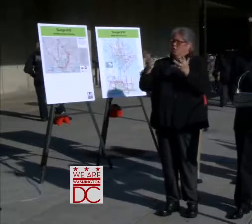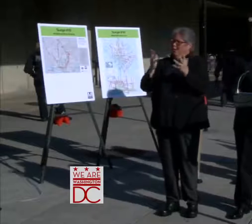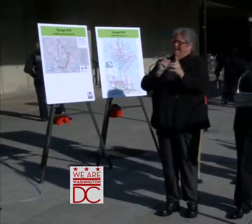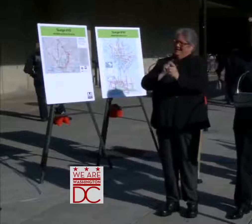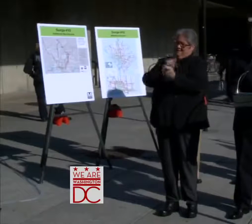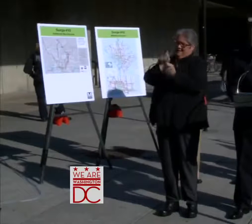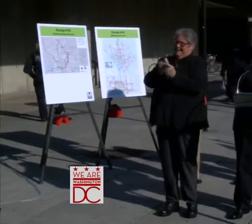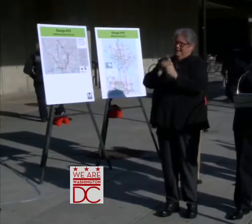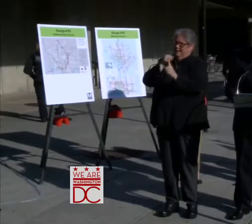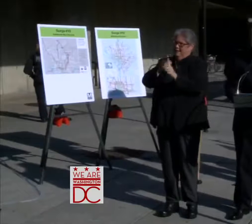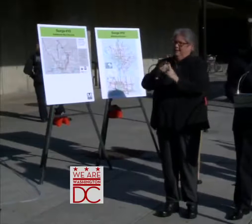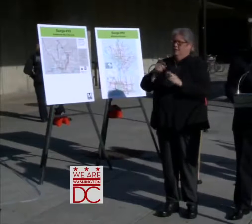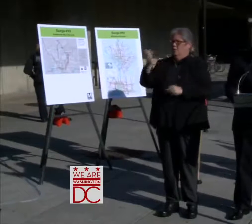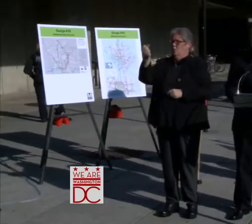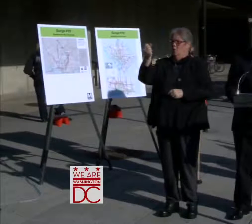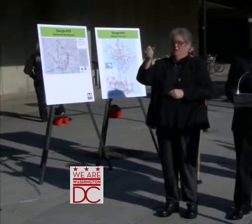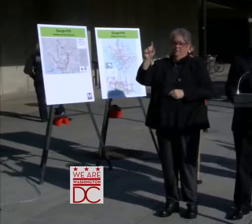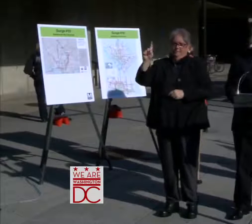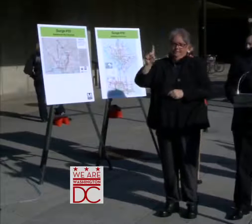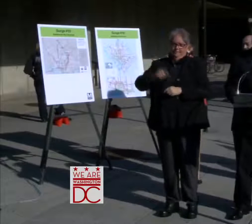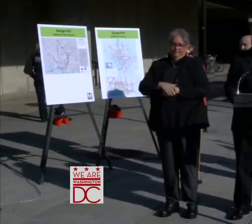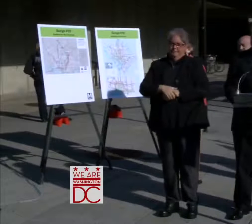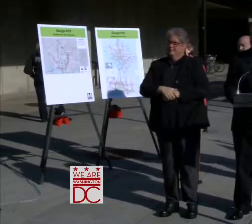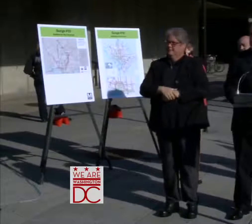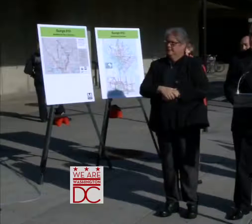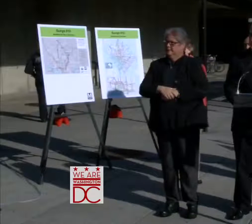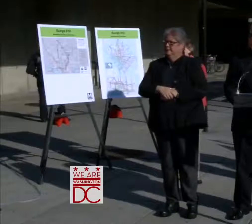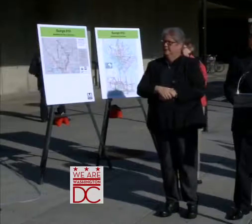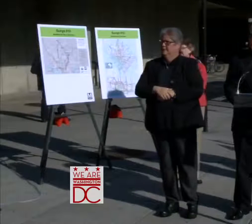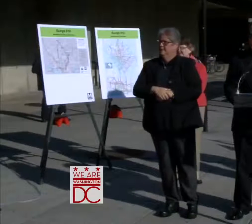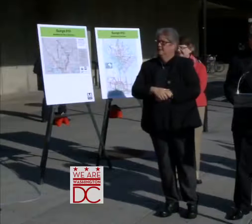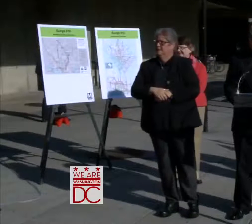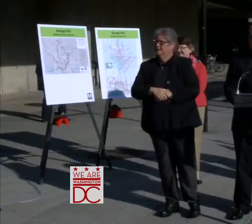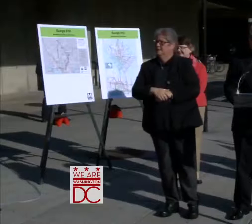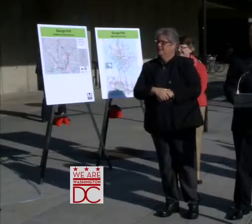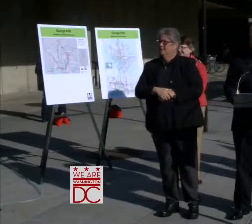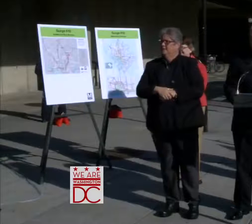WHAT SPECIFICALLY AND MAYBE DIRECTOR DORMSJO CAN ANSWER THIS